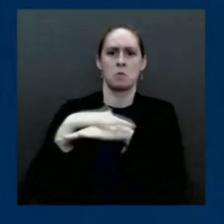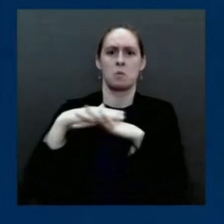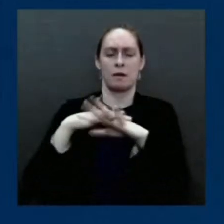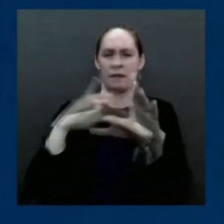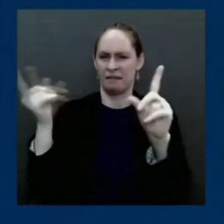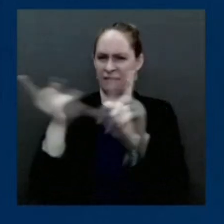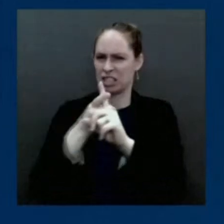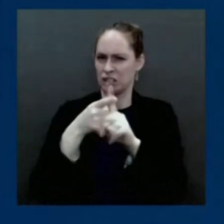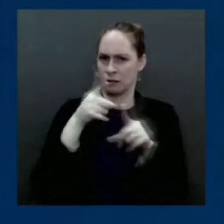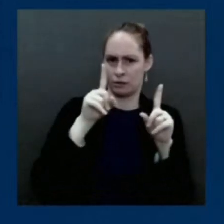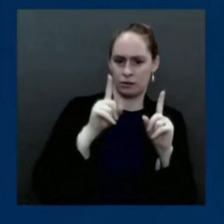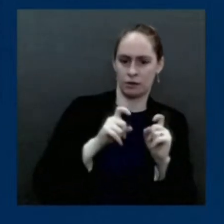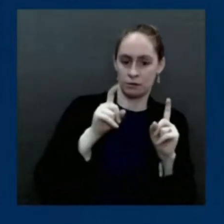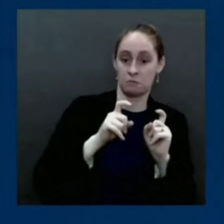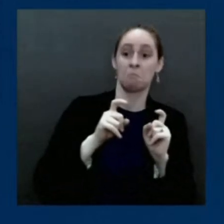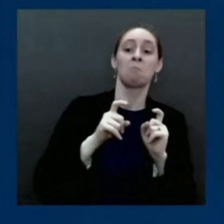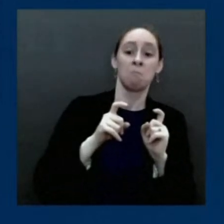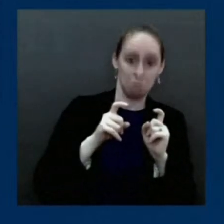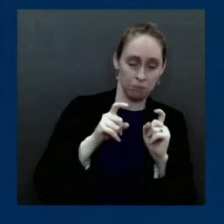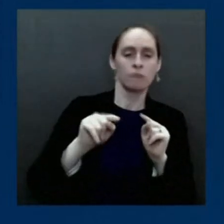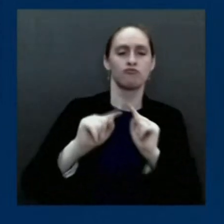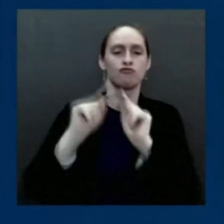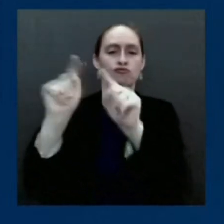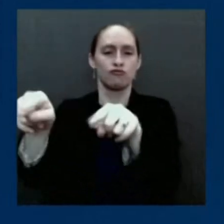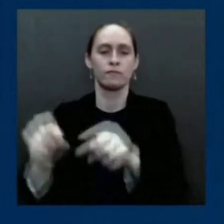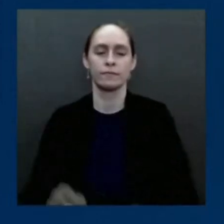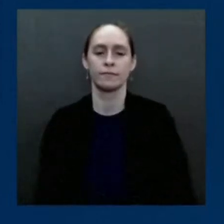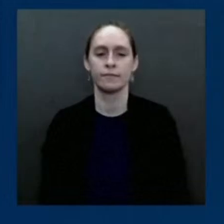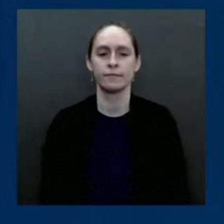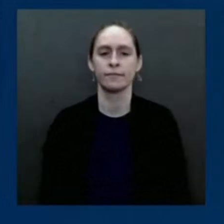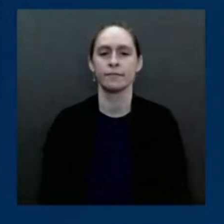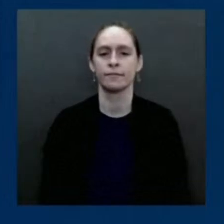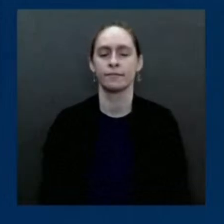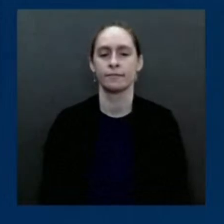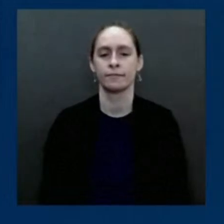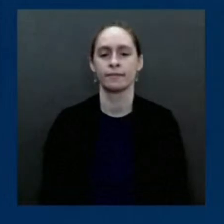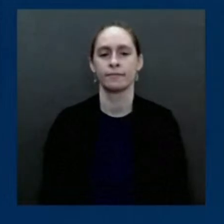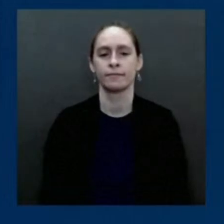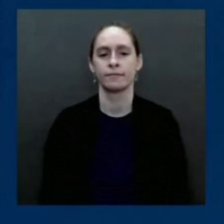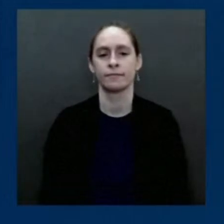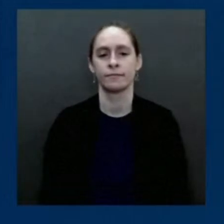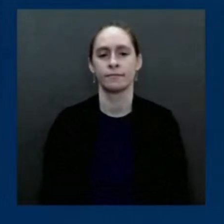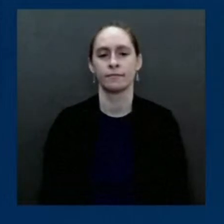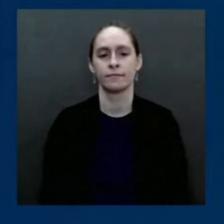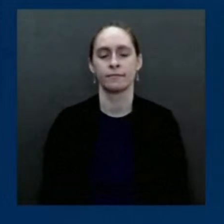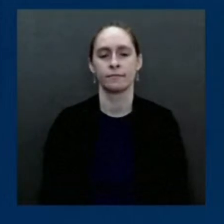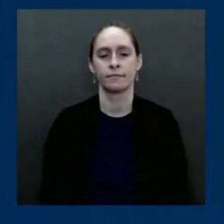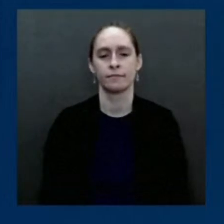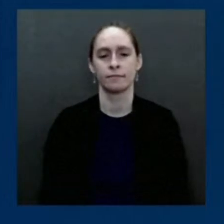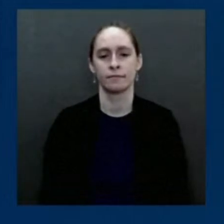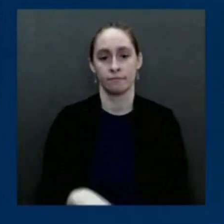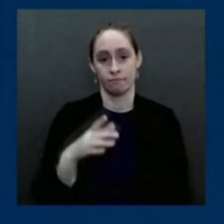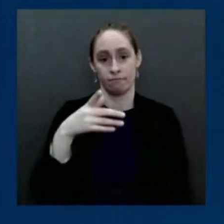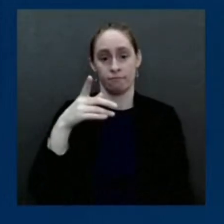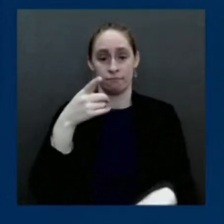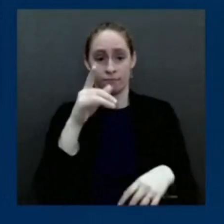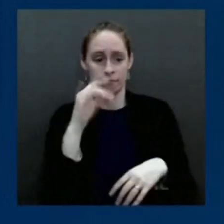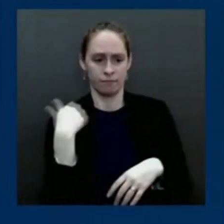PREVENTION MEASURES IS IMPLEMENTED AS WELL AS ADHERE YENS TO ISOLATION AND QUARANTINE RECOMMENDATIONS WILL